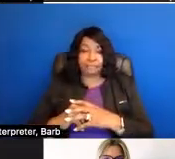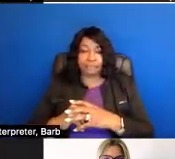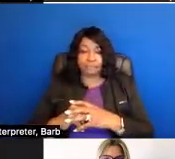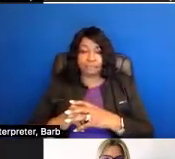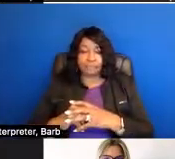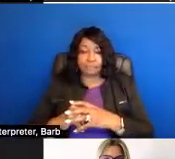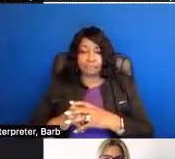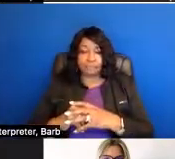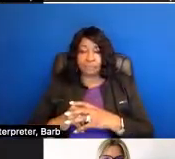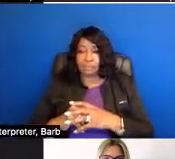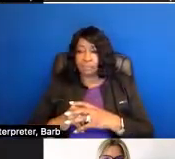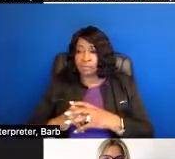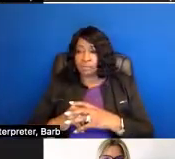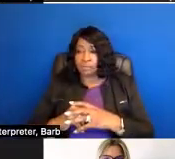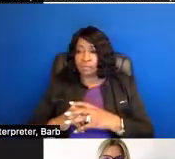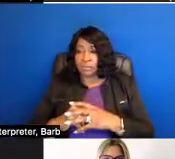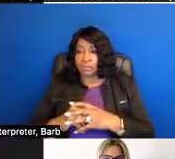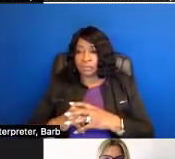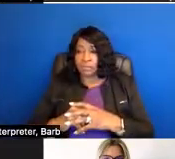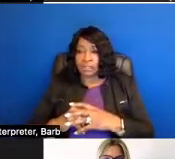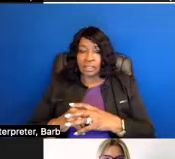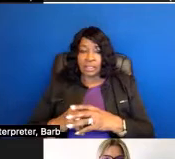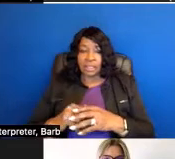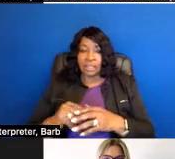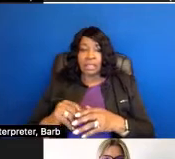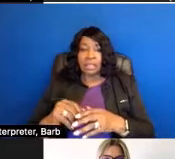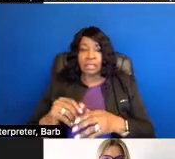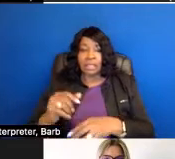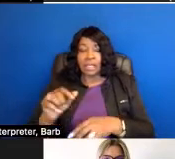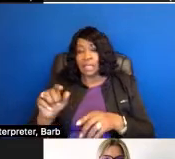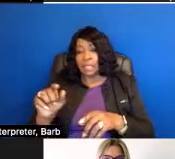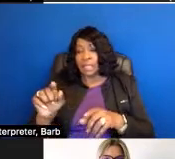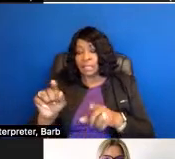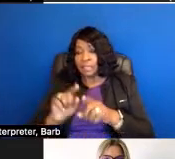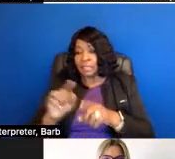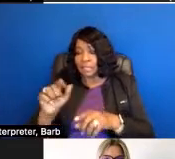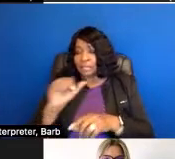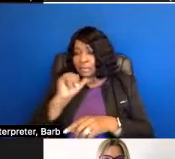And so unlike Toni, I had a little bit of a trailblazer.